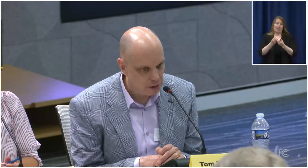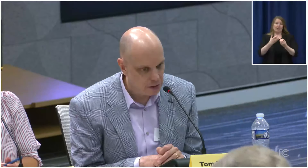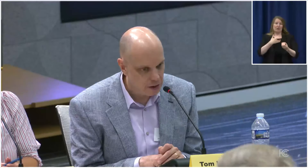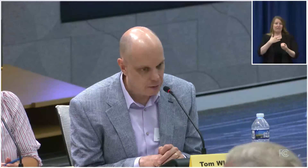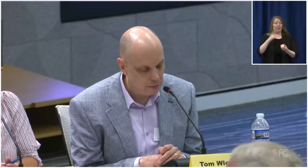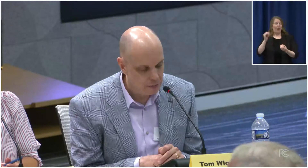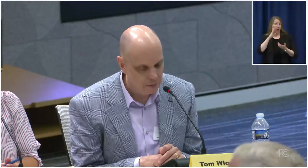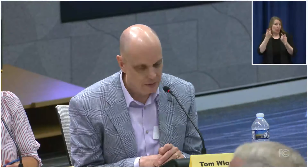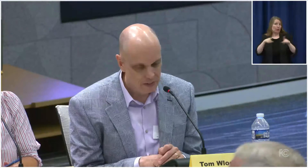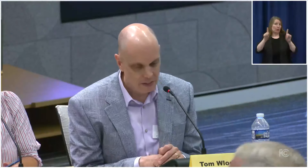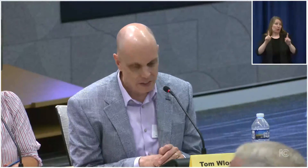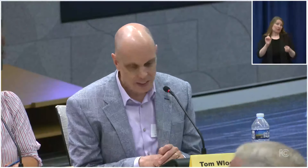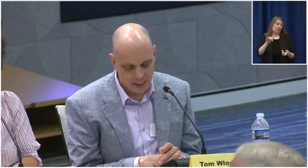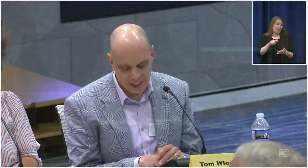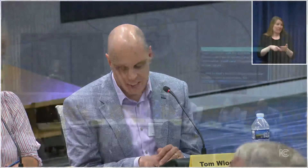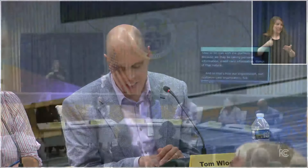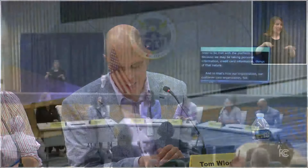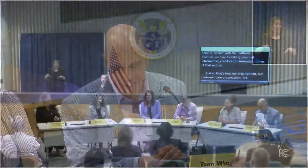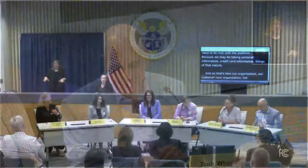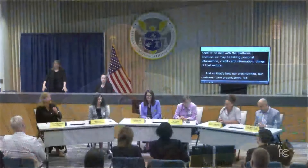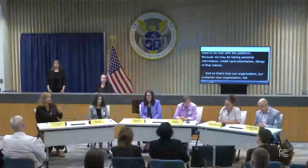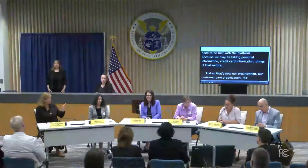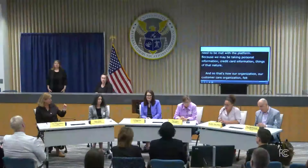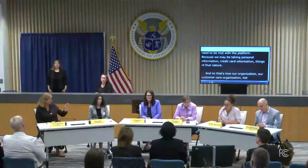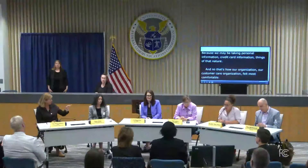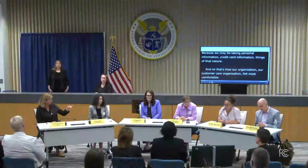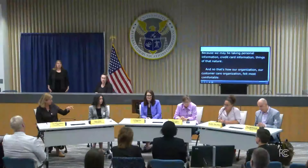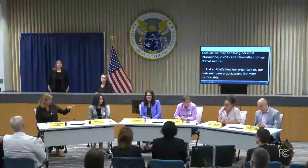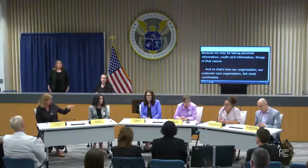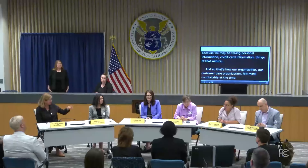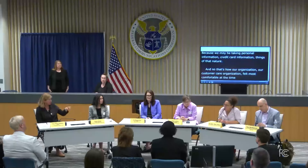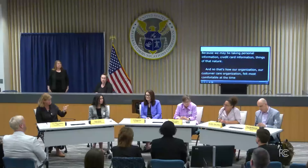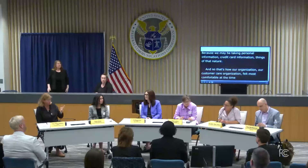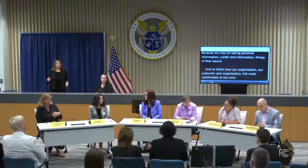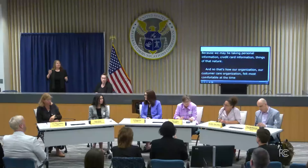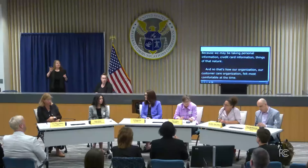AND SO THAT'S HOW OUR ORGANIZATION, OUR CUSTOMER